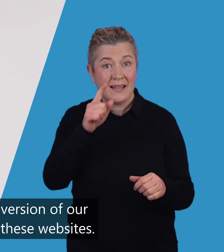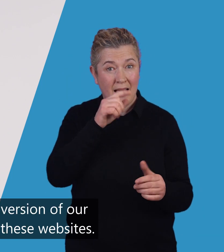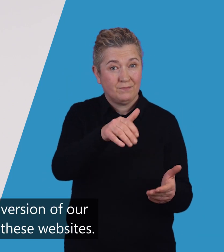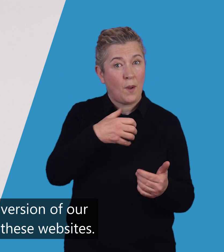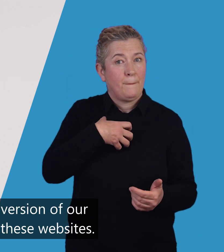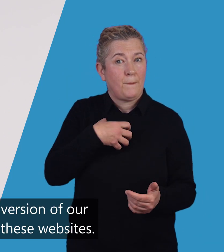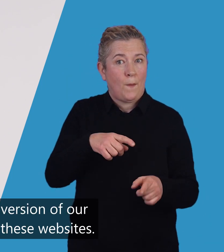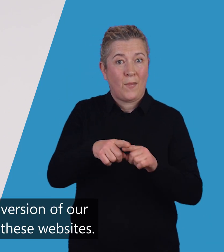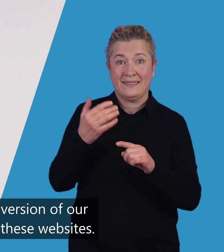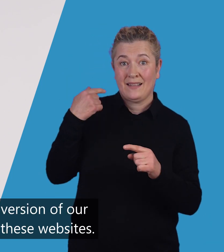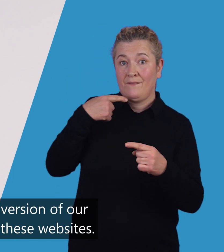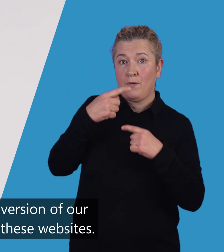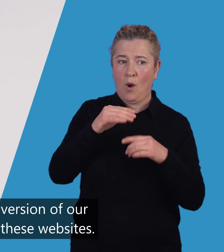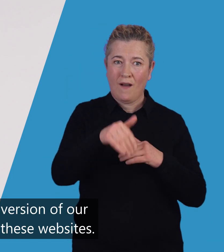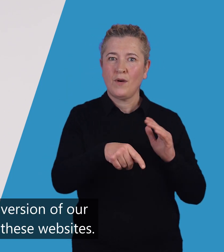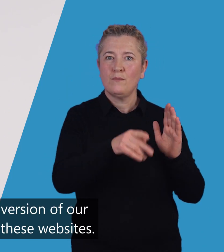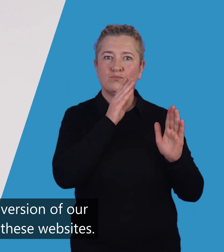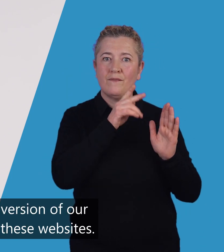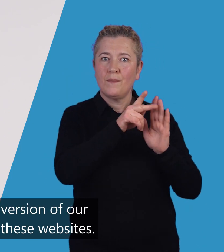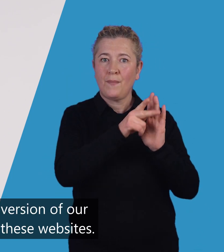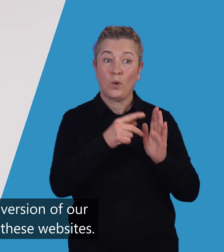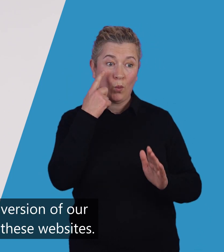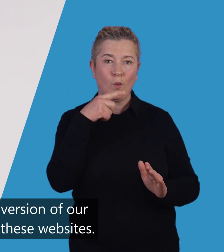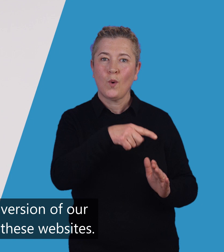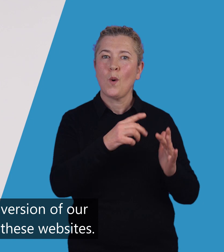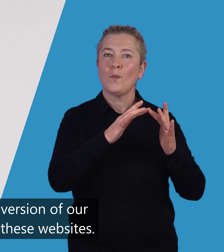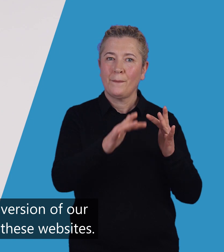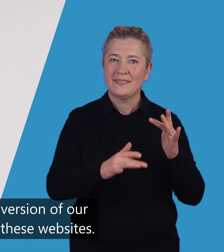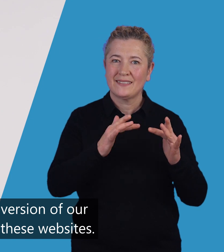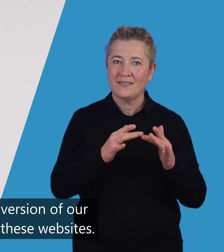You can obtain the latest version of our privacy policies by visiting these websites.